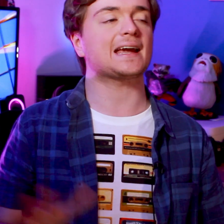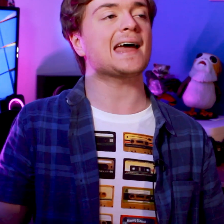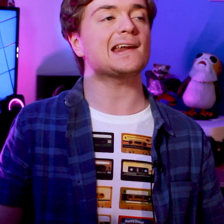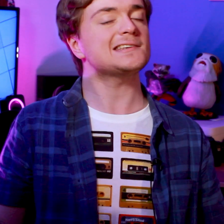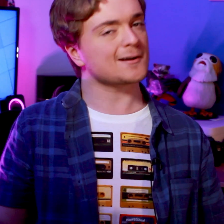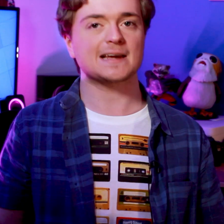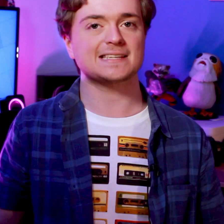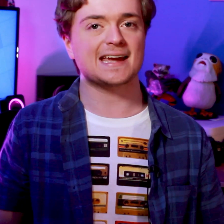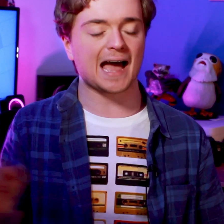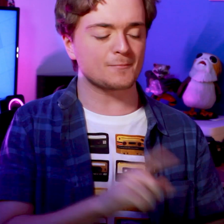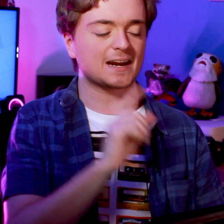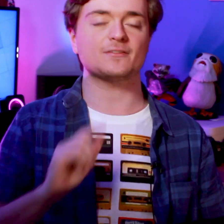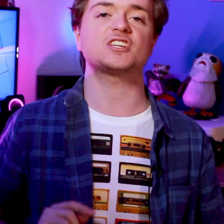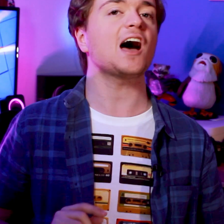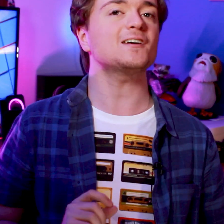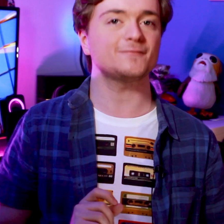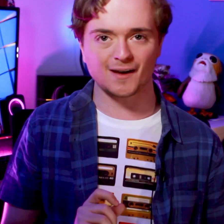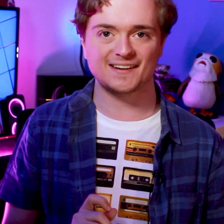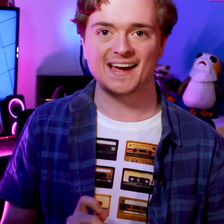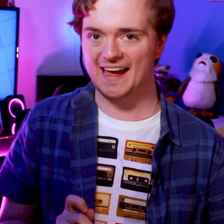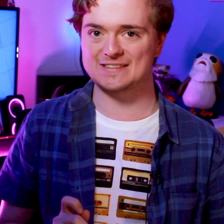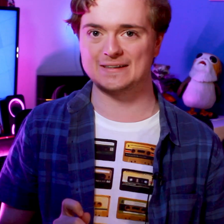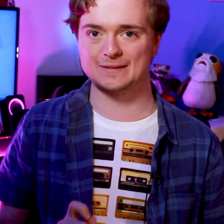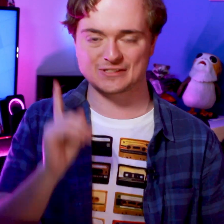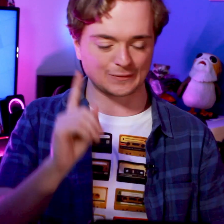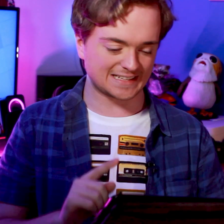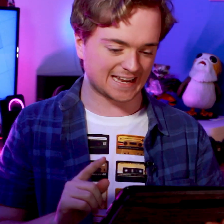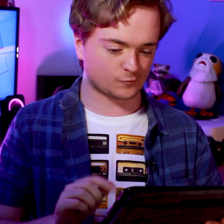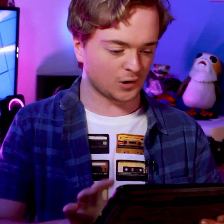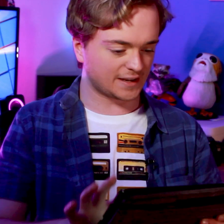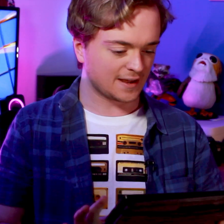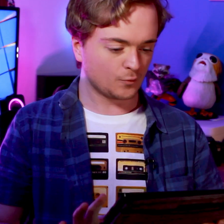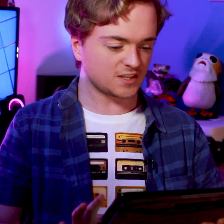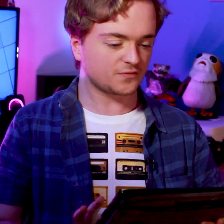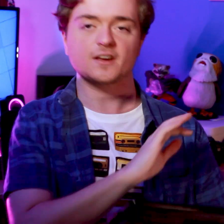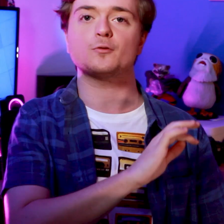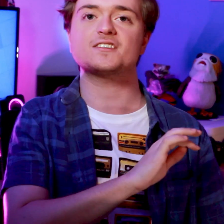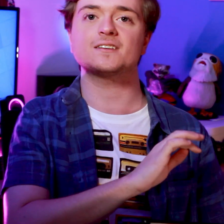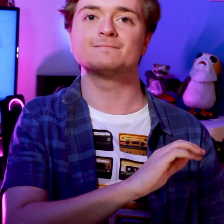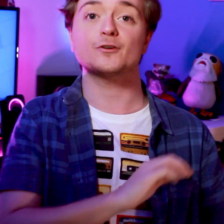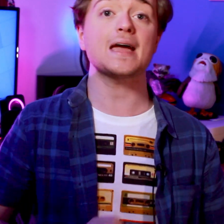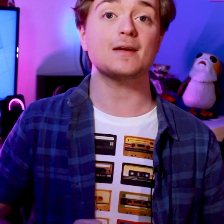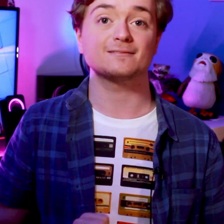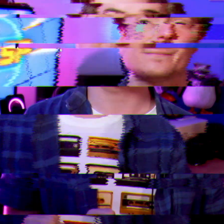and dare I say I'm going to have a tonne of fun answering them. So let's get it rolling with this video question from Amy.